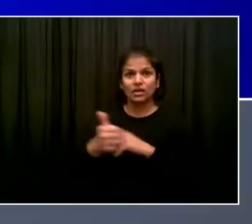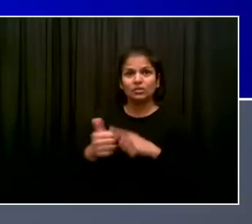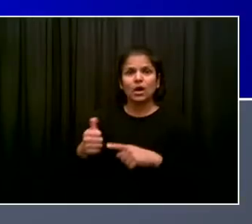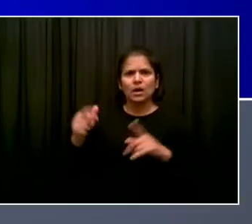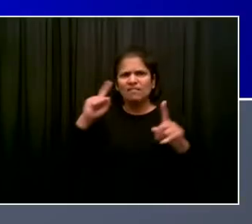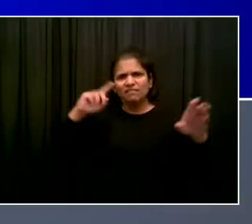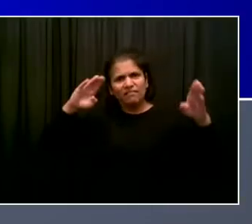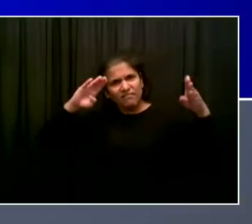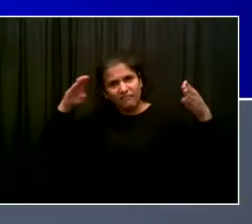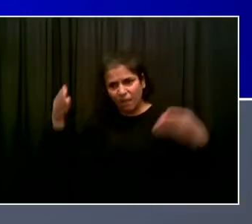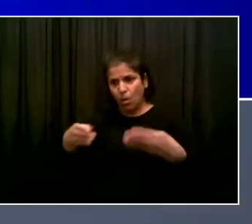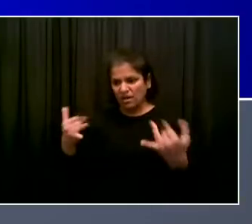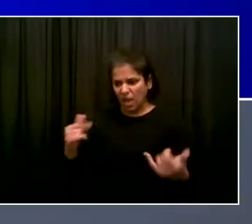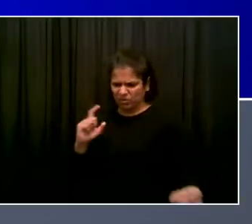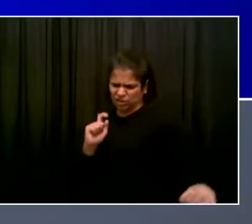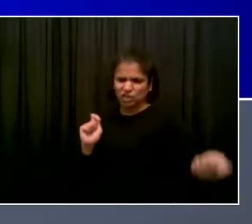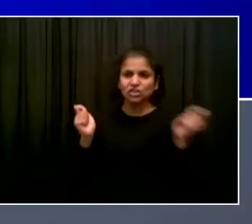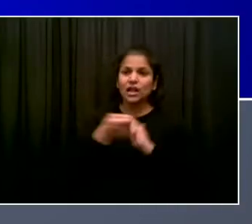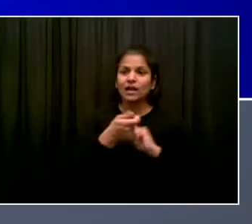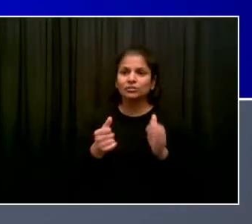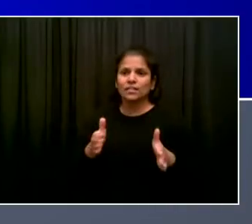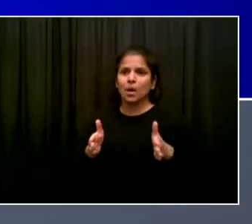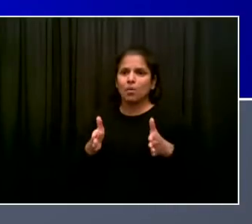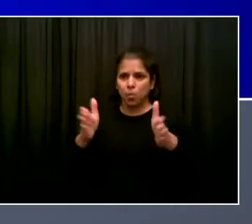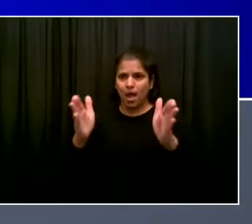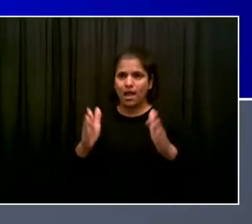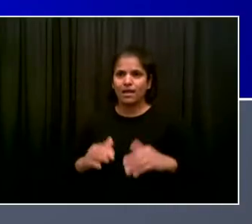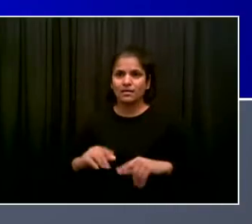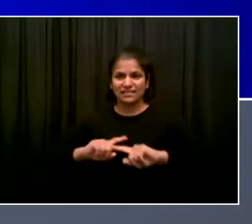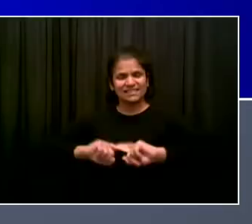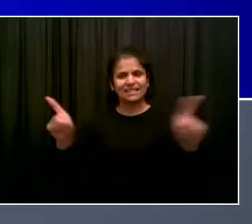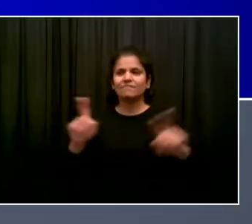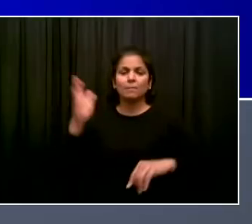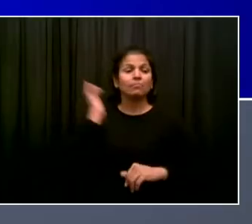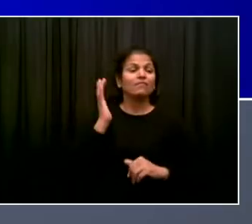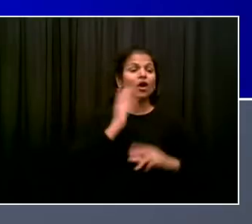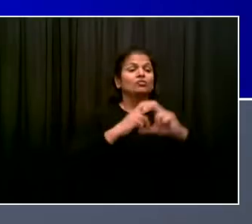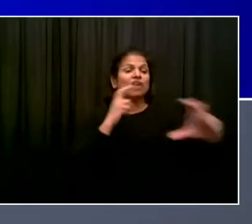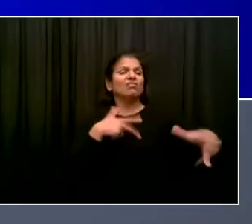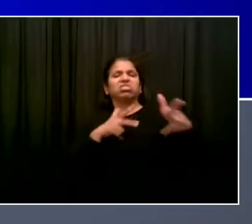AT THE DEPARTMENT OF TRANSPORTATION LED BY HANK GOTTMAN HE AV